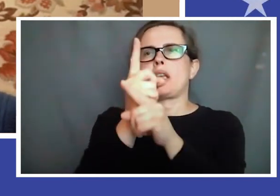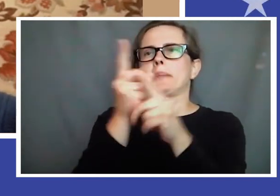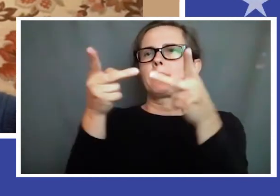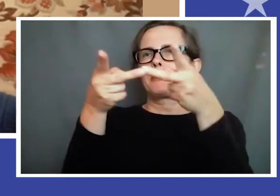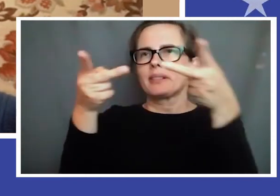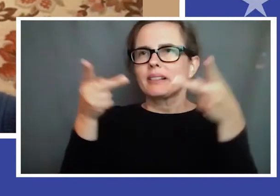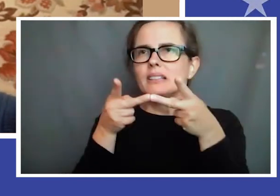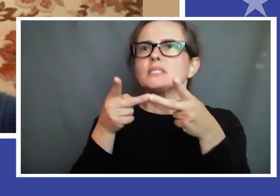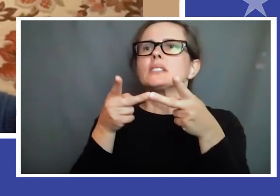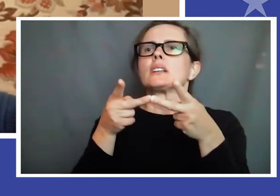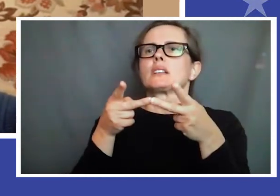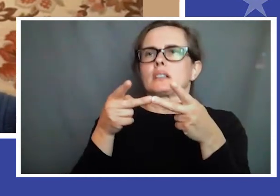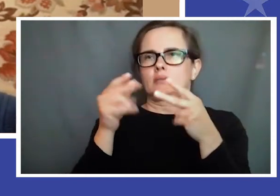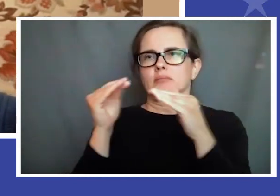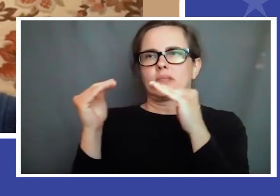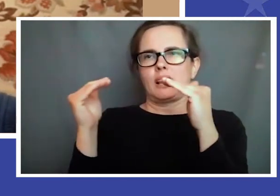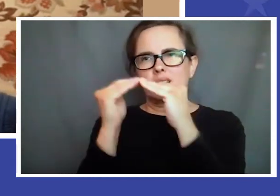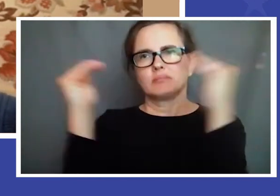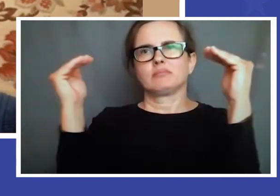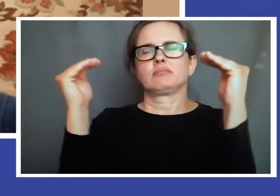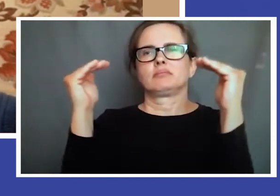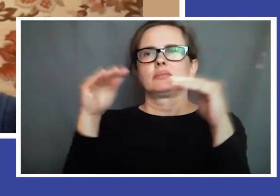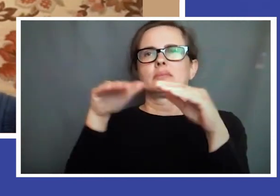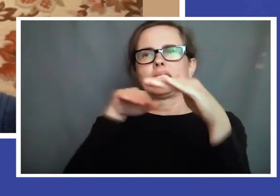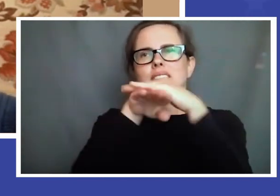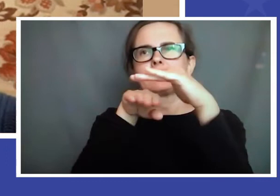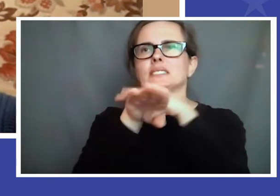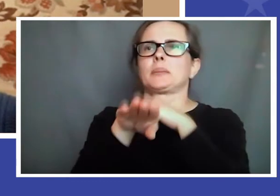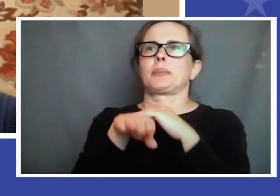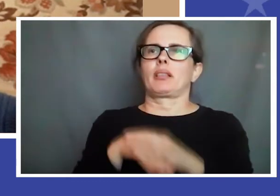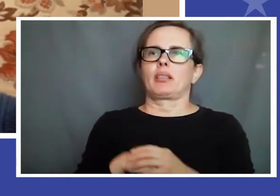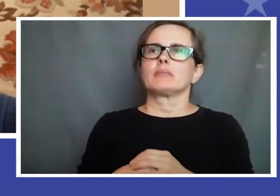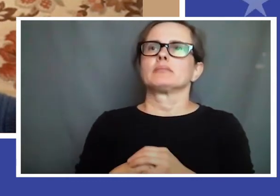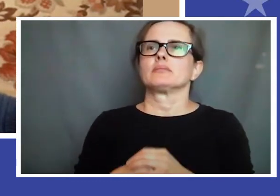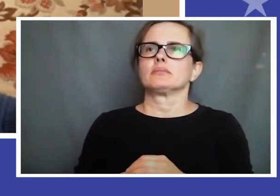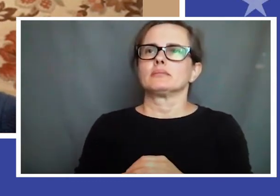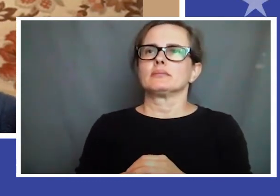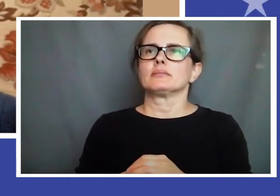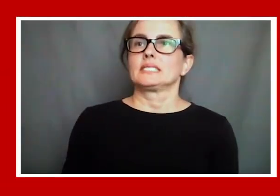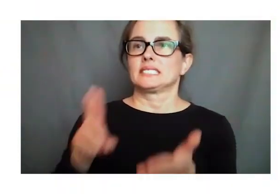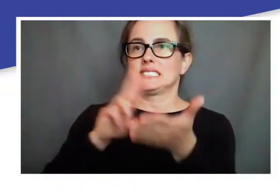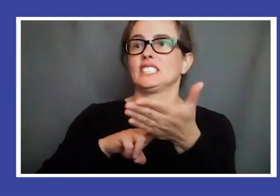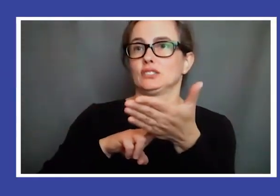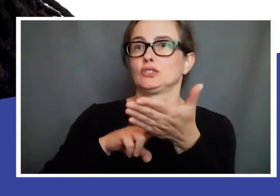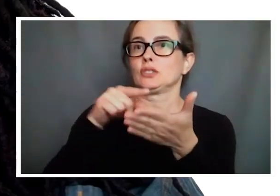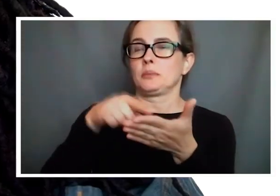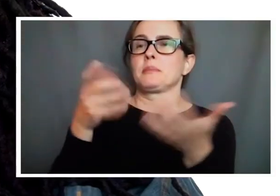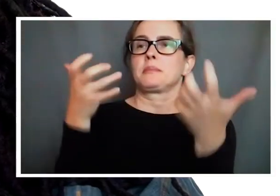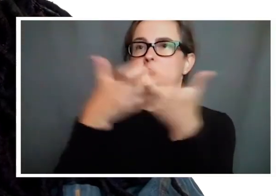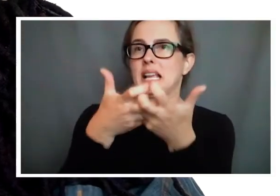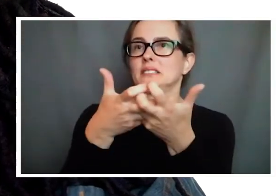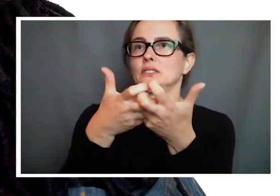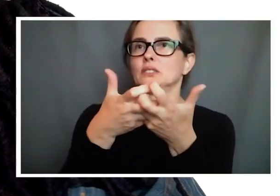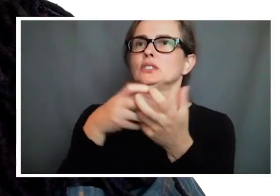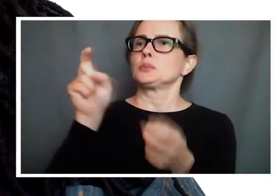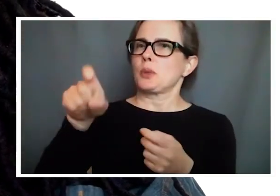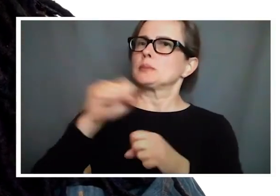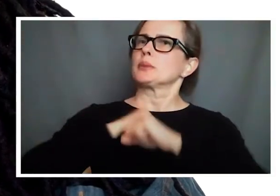to make sure that they choose sites that are equitable for everybody. Signature matching is another feature some states use